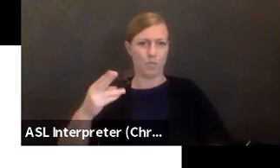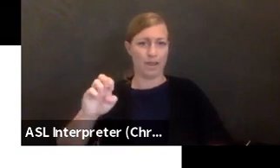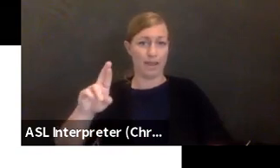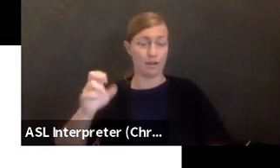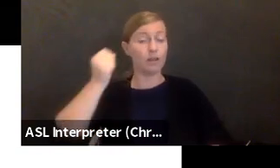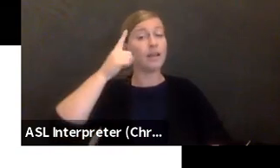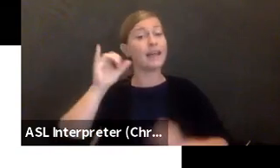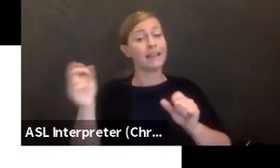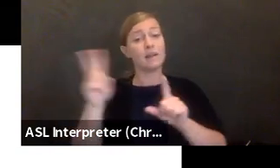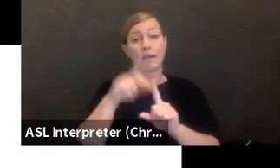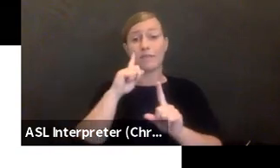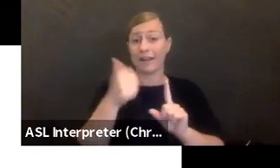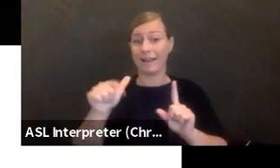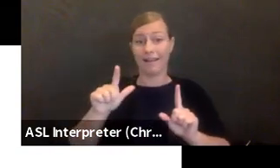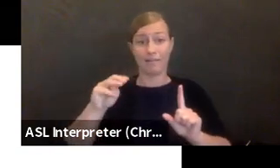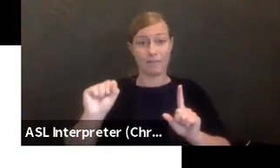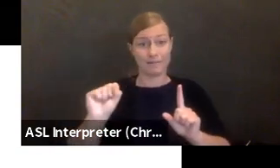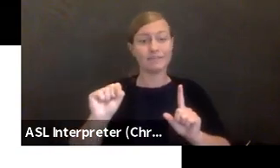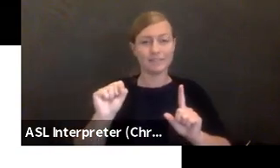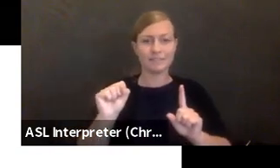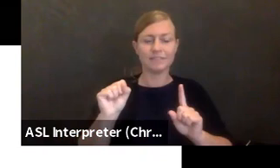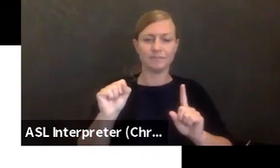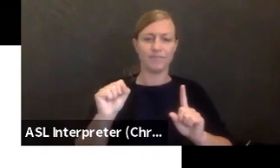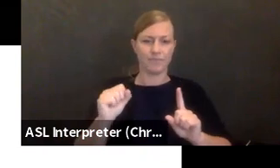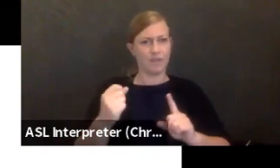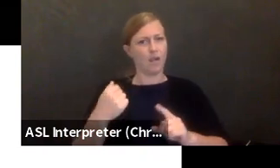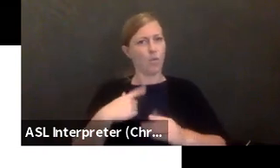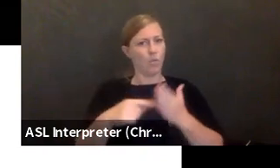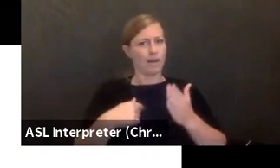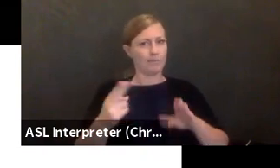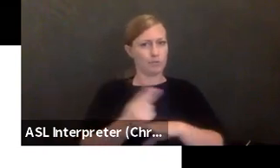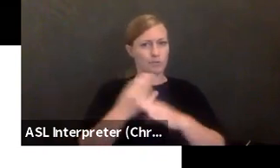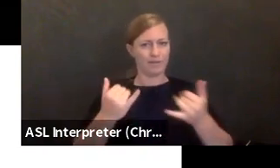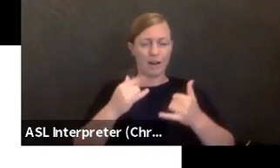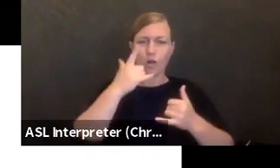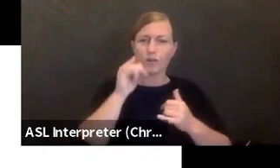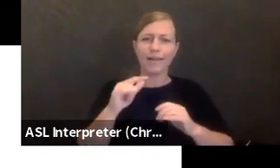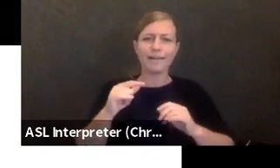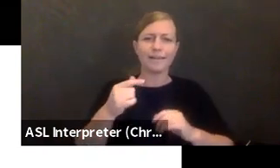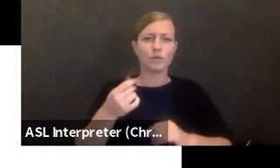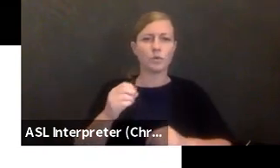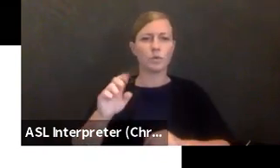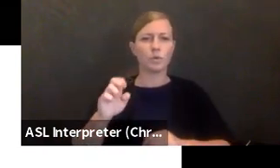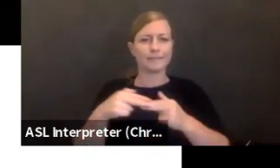works with any learning management system